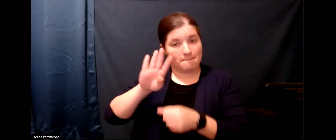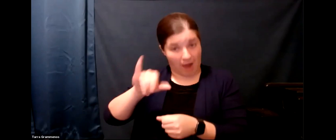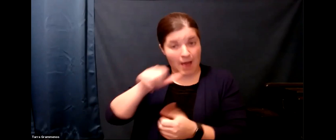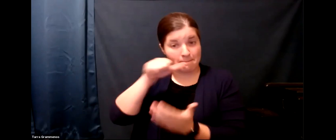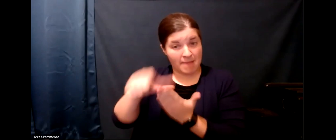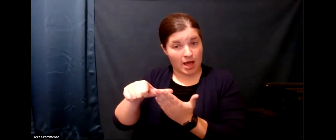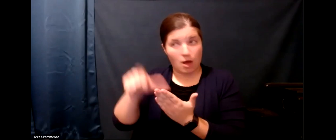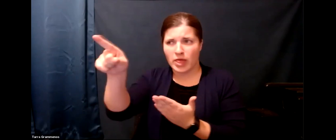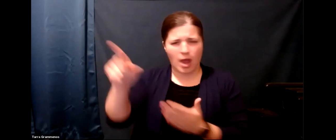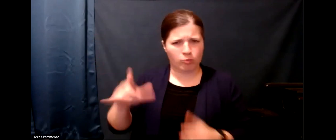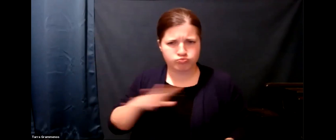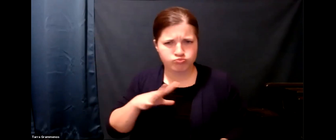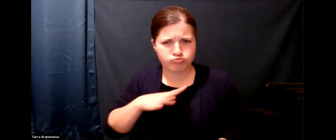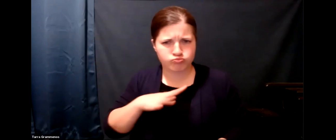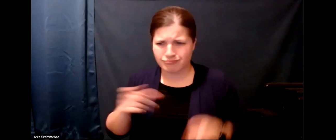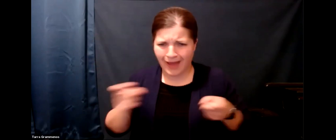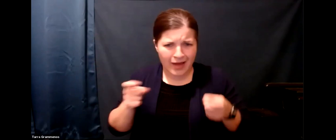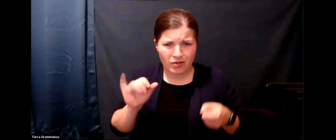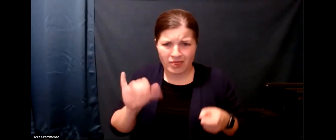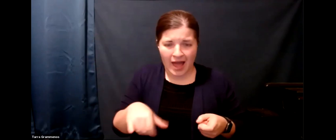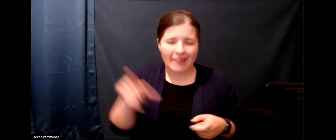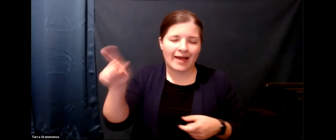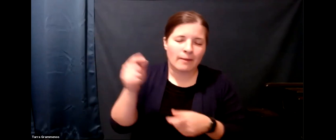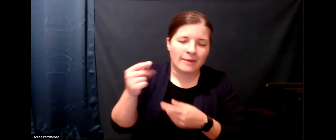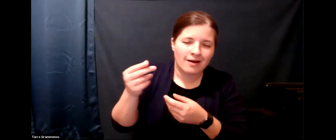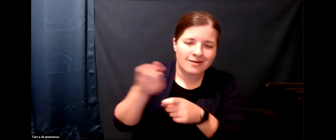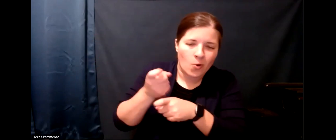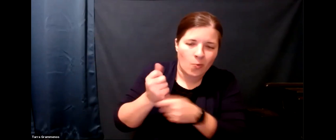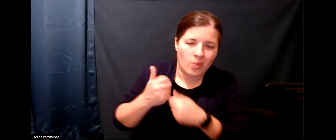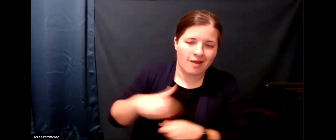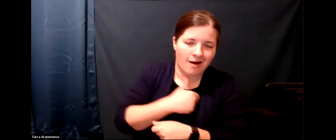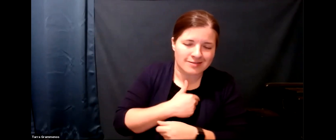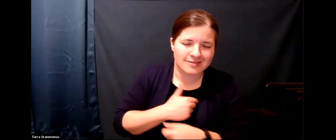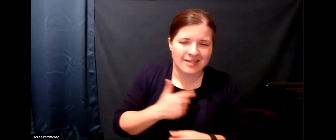fact, they sort of joked with us when we were on a phone call with them, they said, you know, compared to